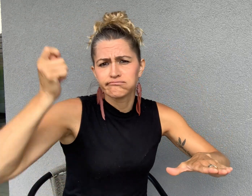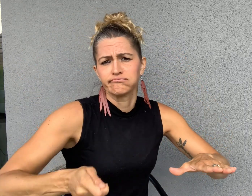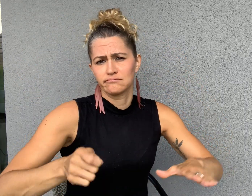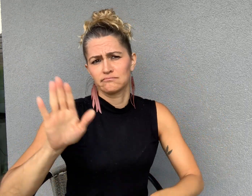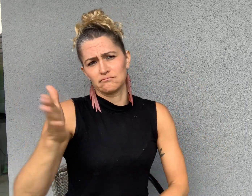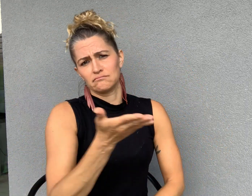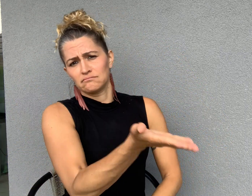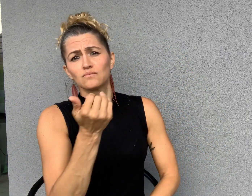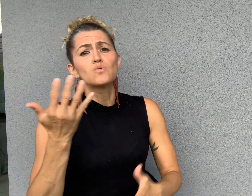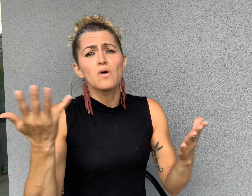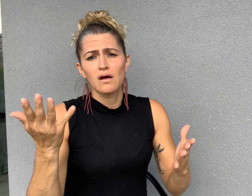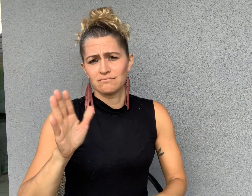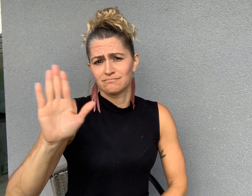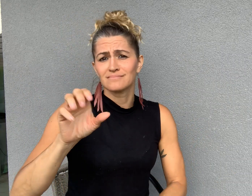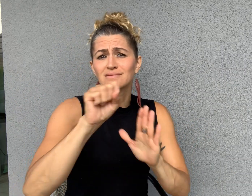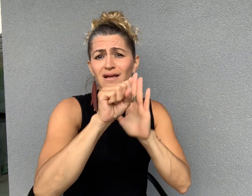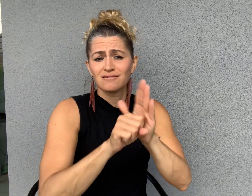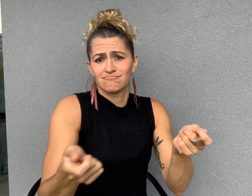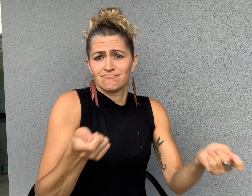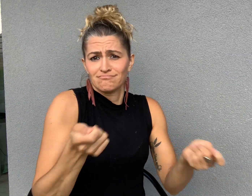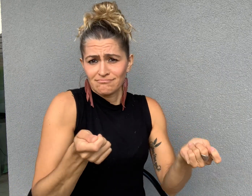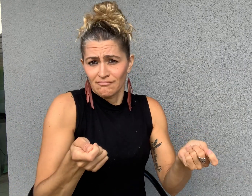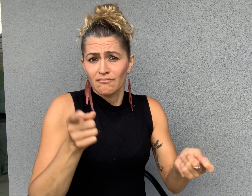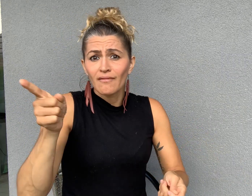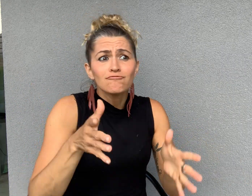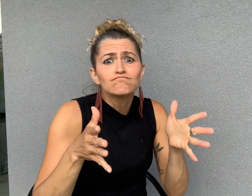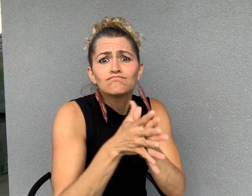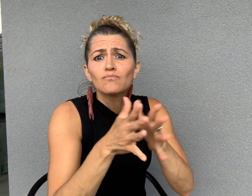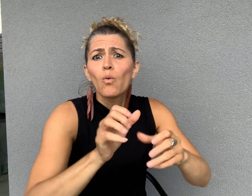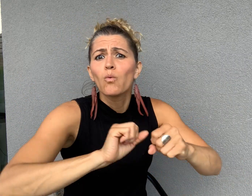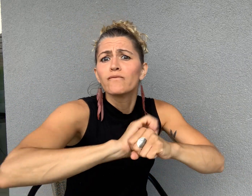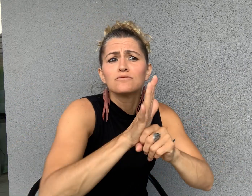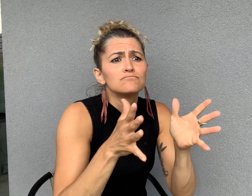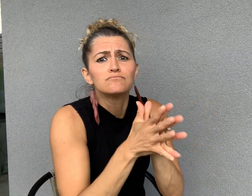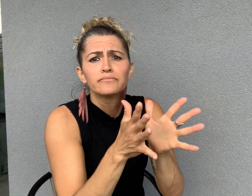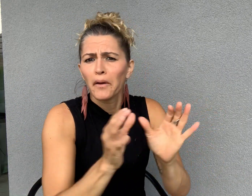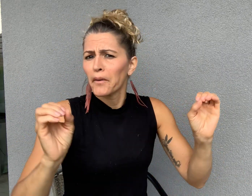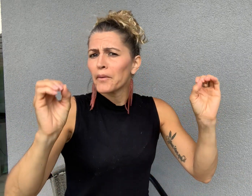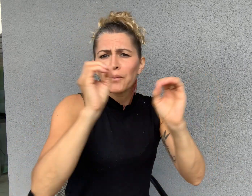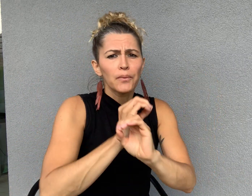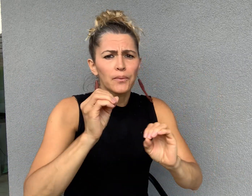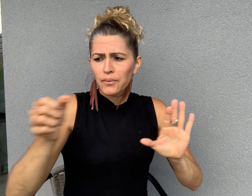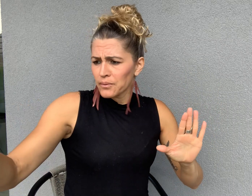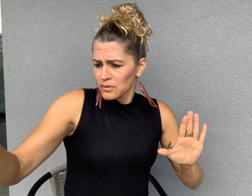sued their state governor because he did not provide